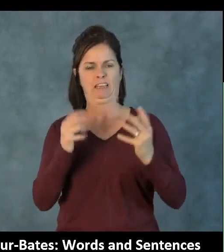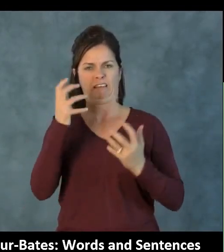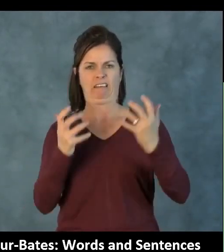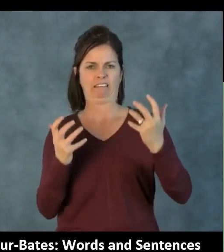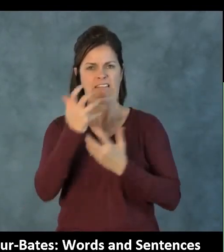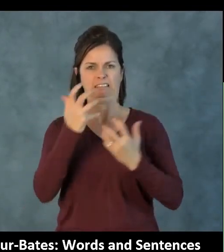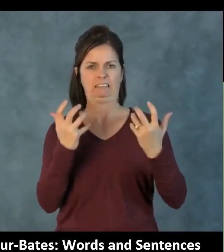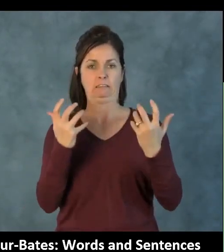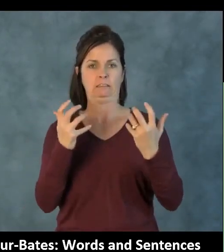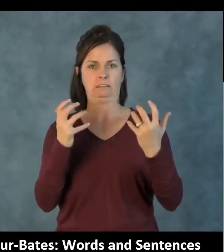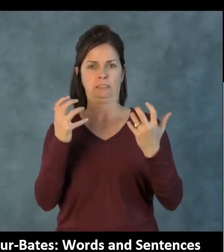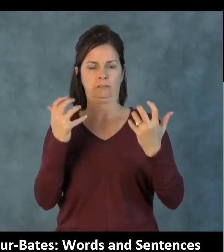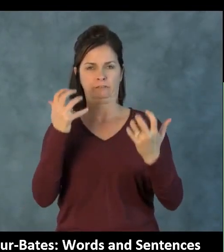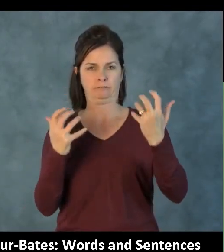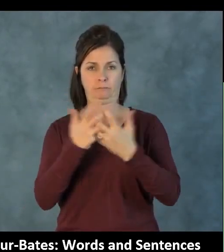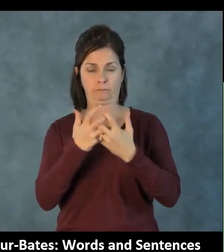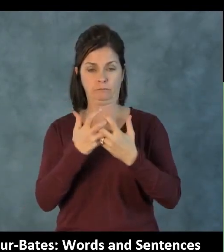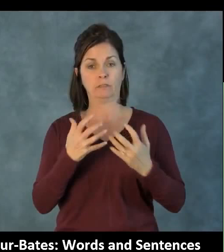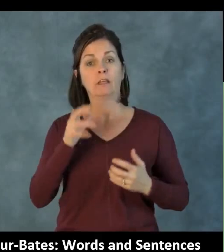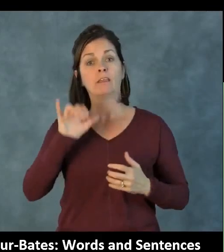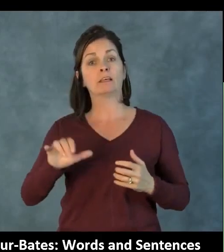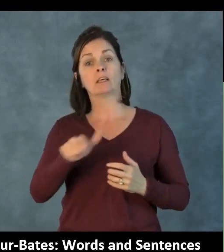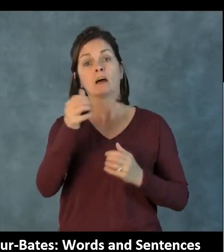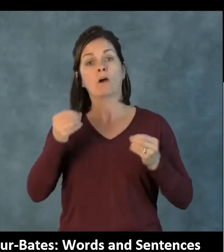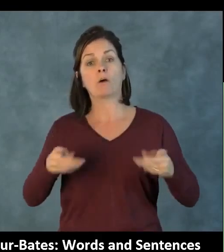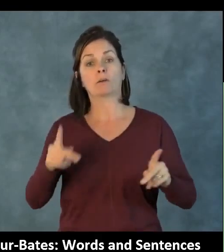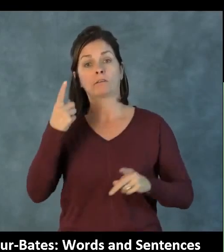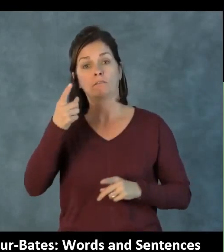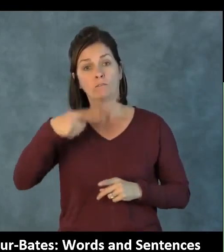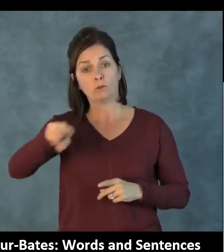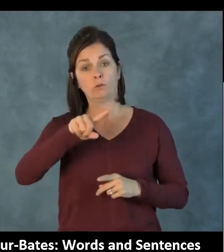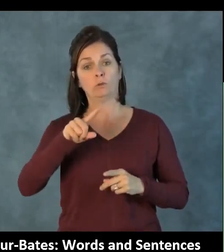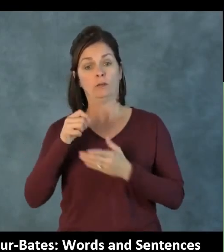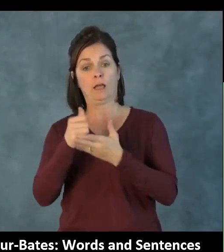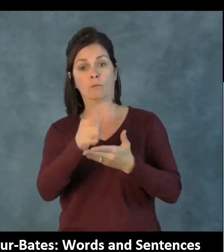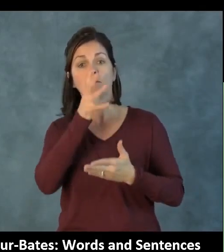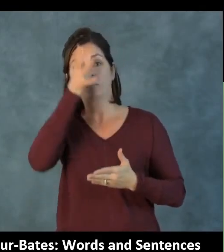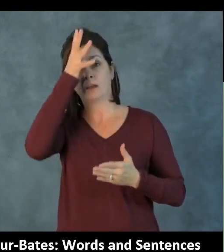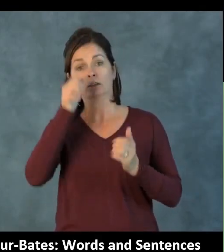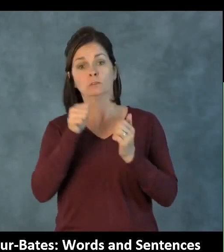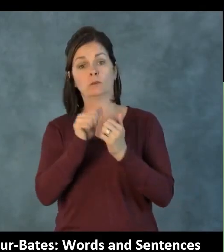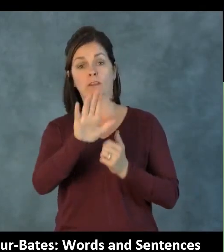It also provides an opportunity for you to help the parents with their observational skills.